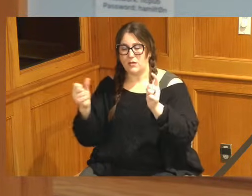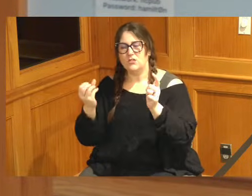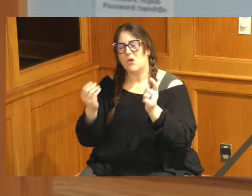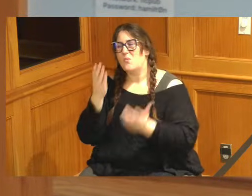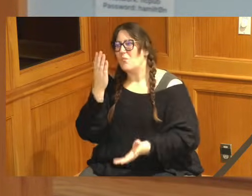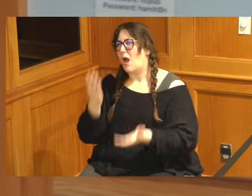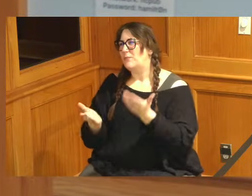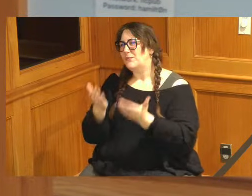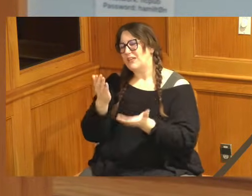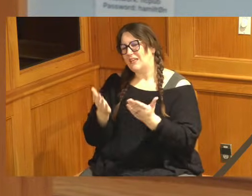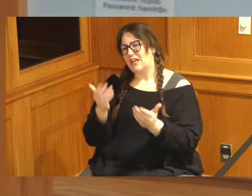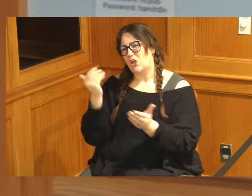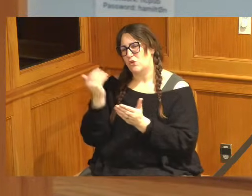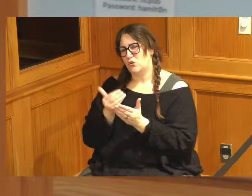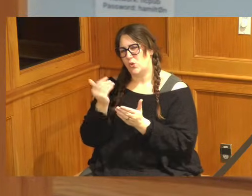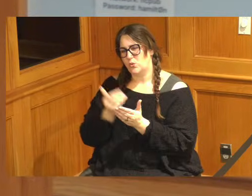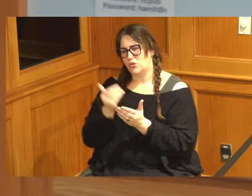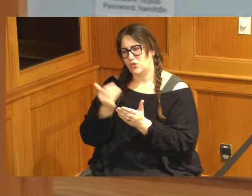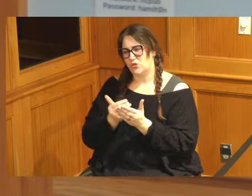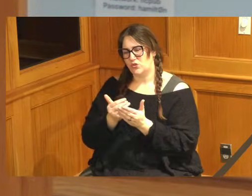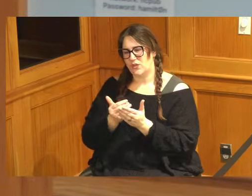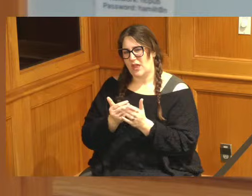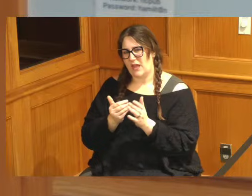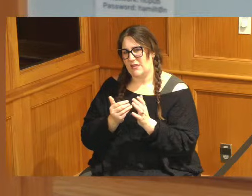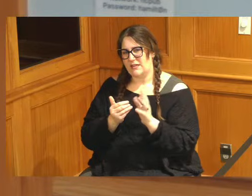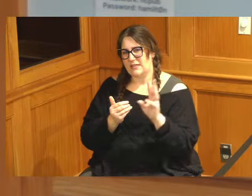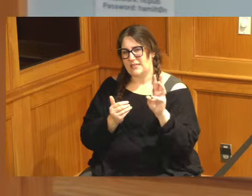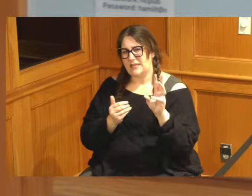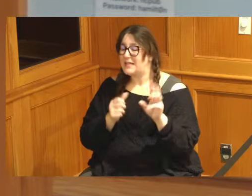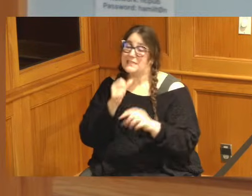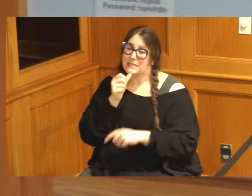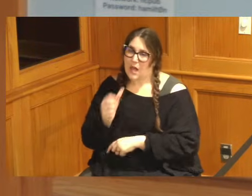it's [snorts] probably closer to that 6040. It's definitely not 5050. Okay, it's probably closer